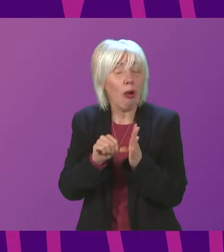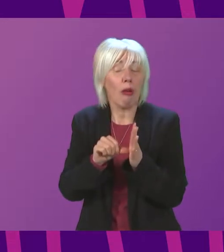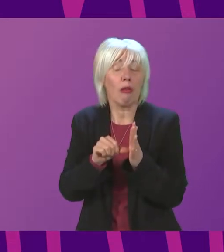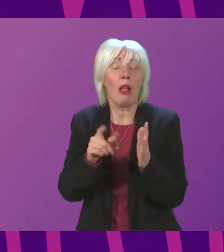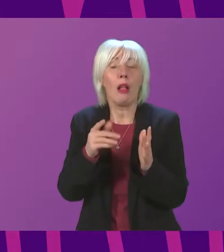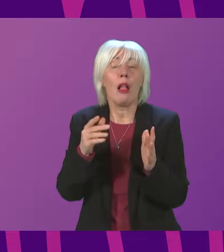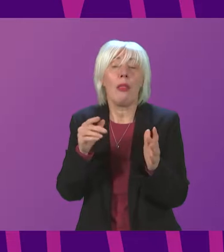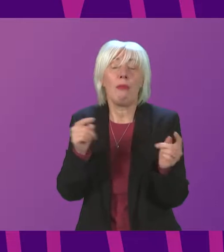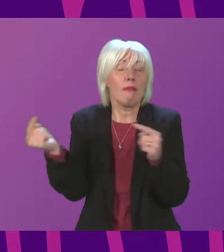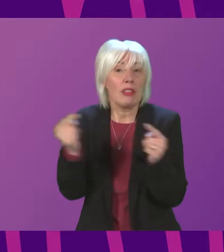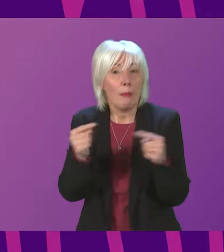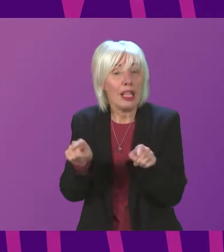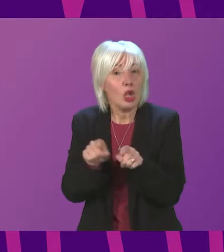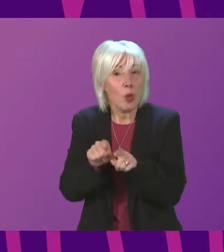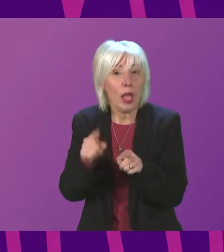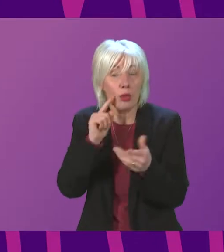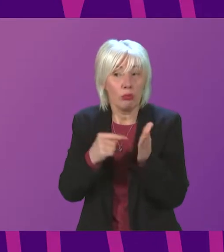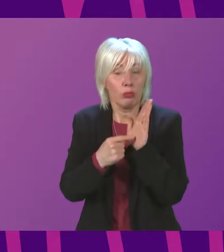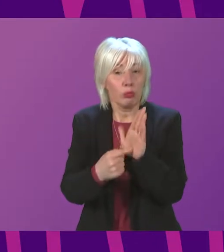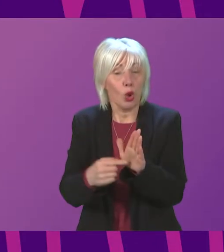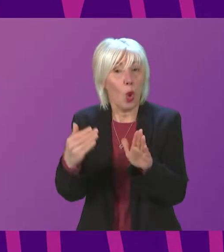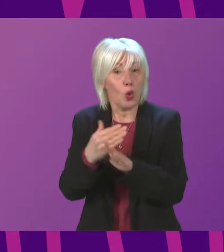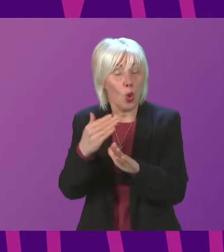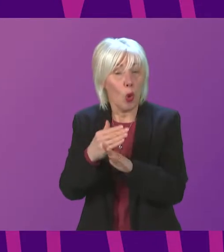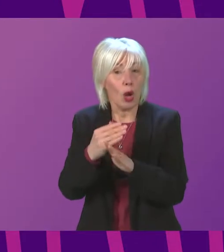In the debate, he highlighted our work to implement recommendations that were made in